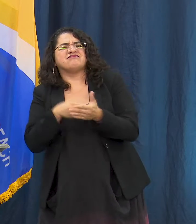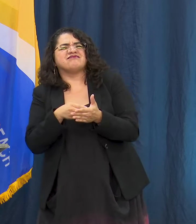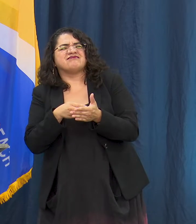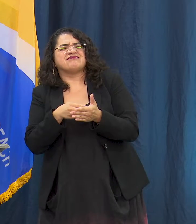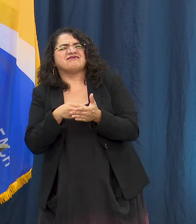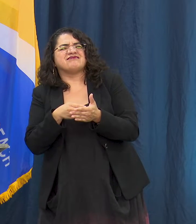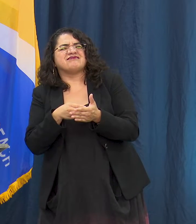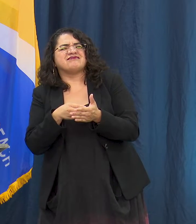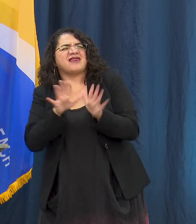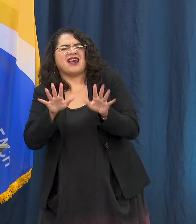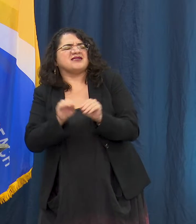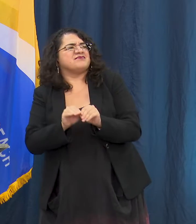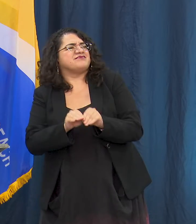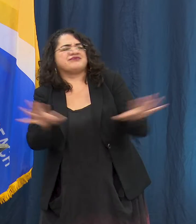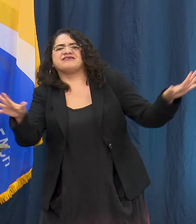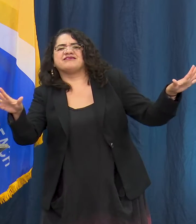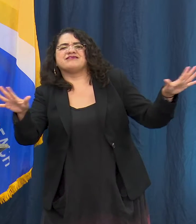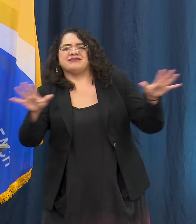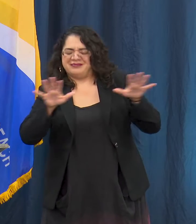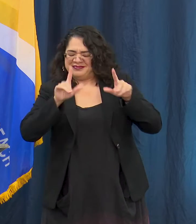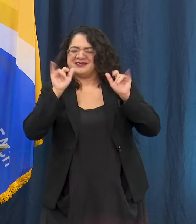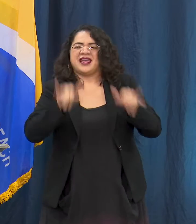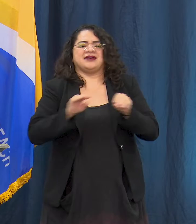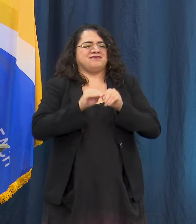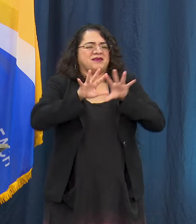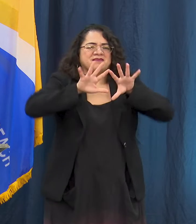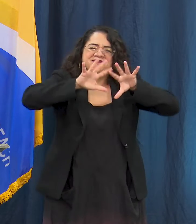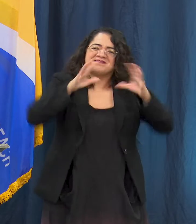department have been taking this head-on through our participation in the government